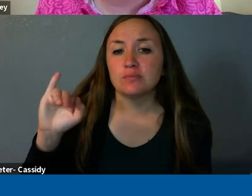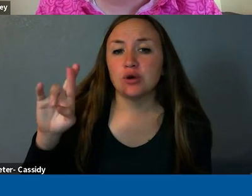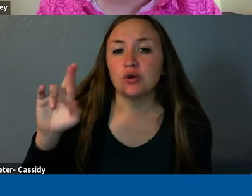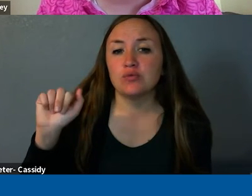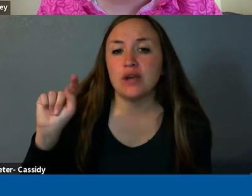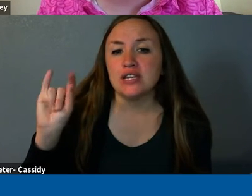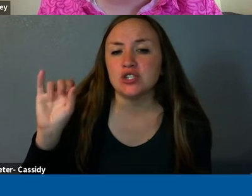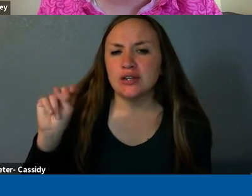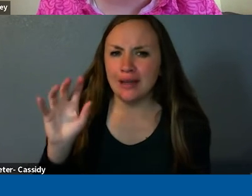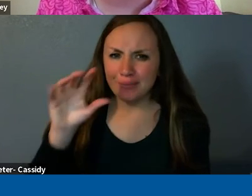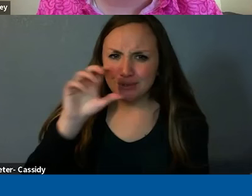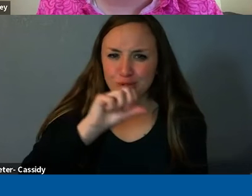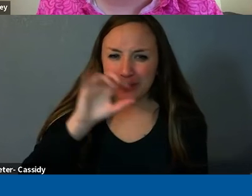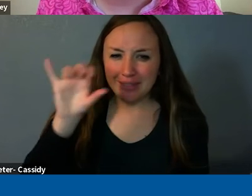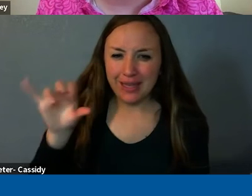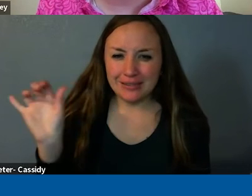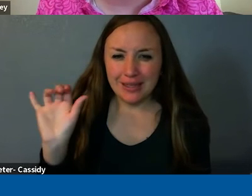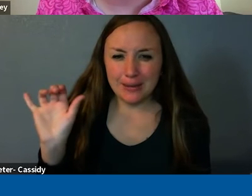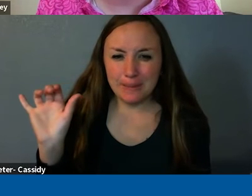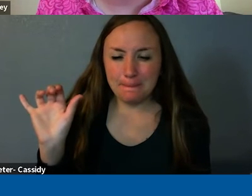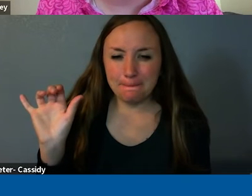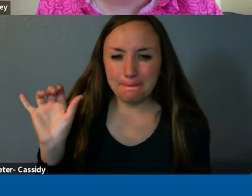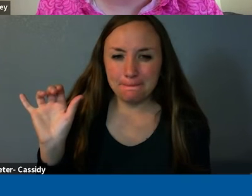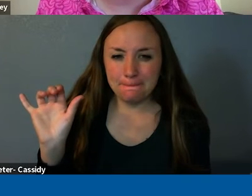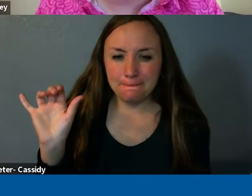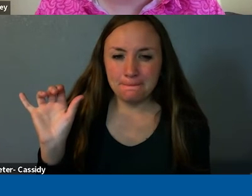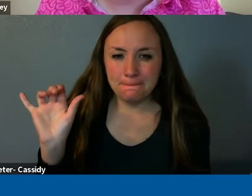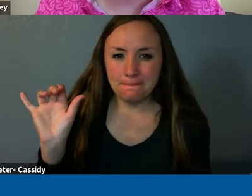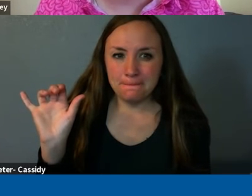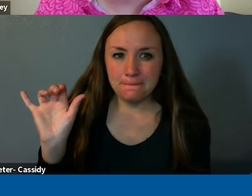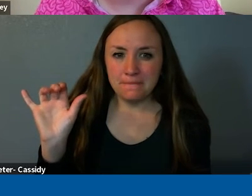I'm assuming that's kind of like, you know, fatigue,